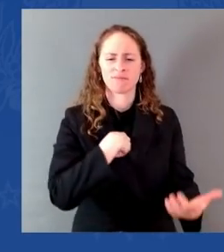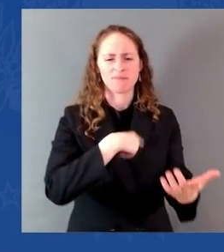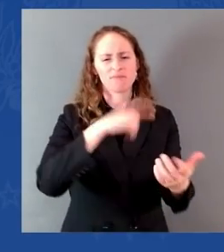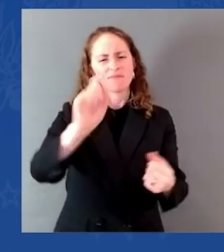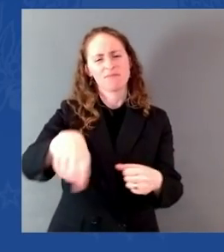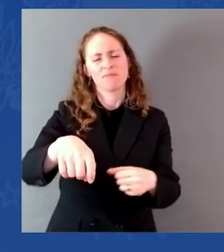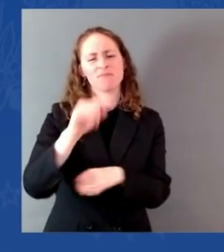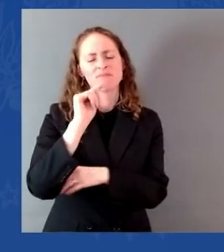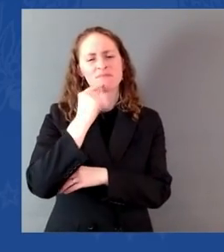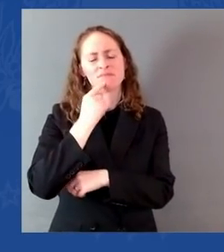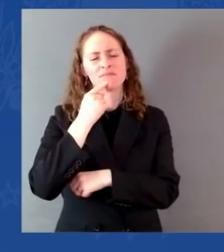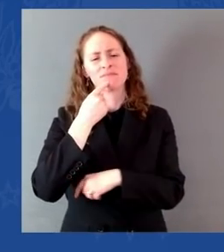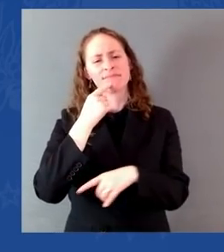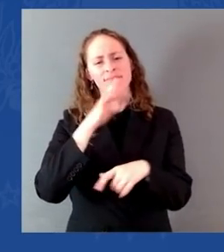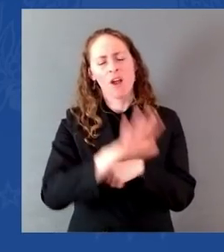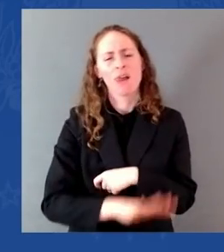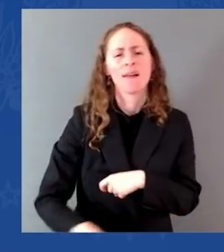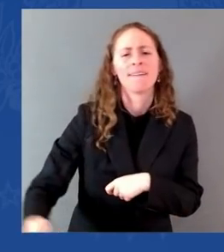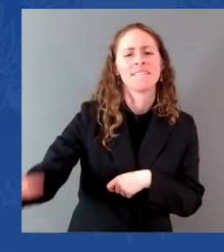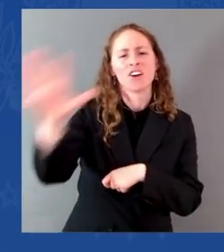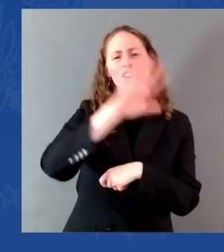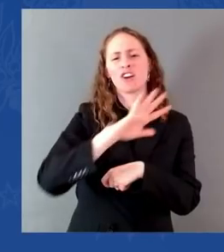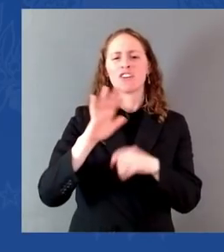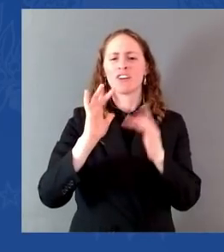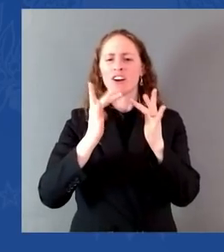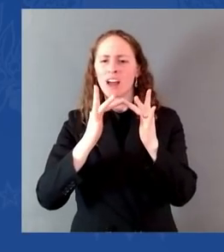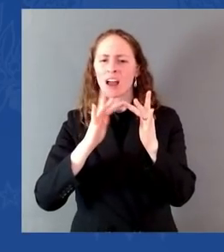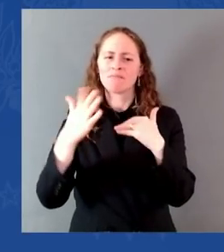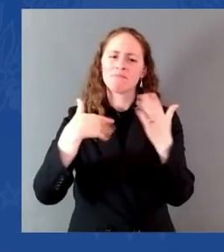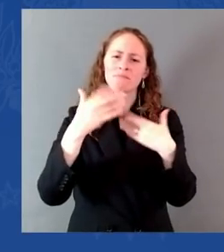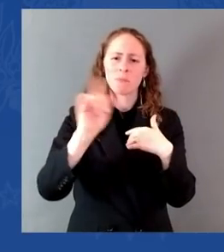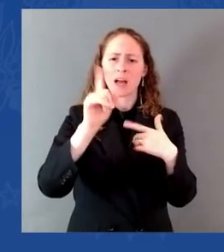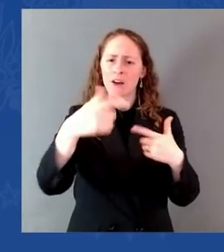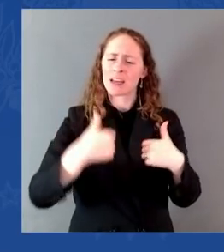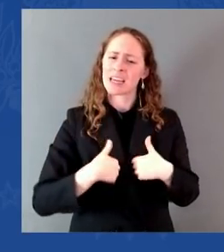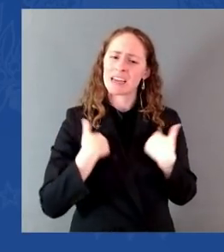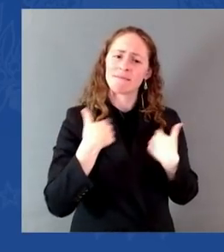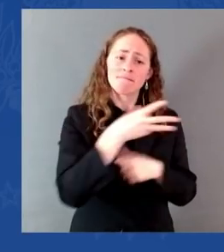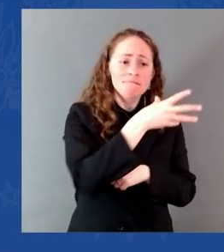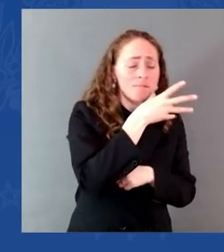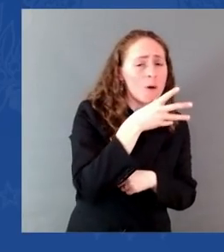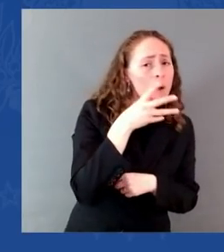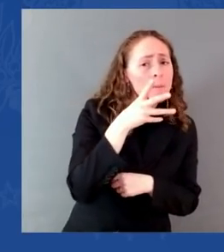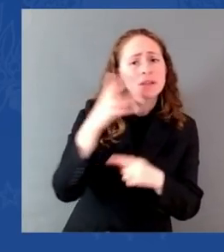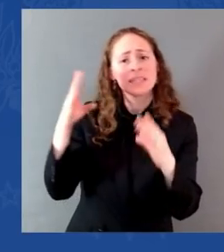In the 21st century in America, no parent should have to do what many had to do last semester --